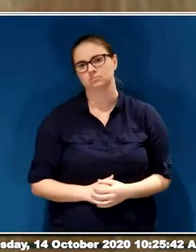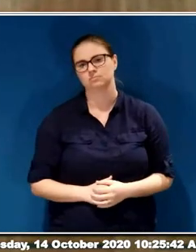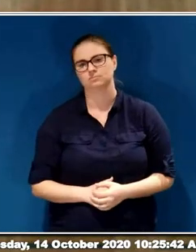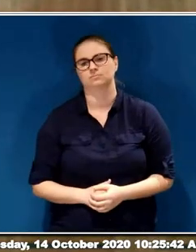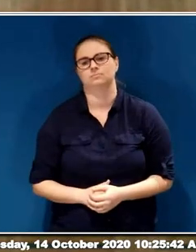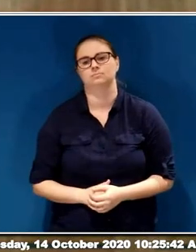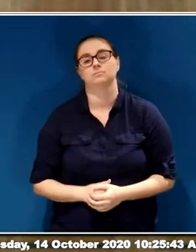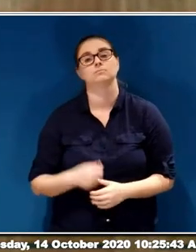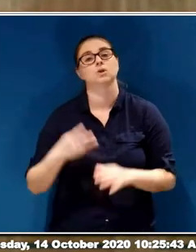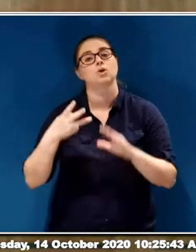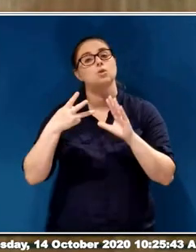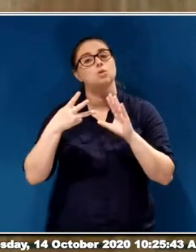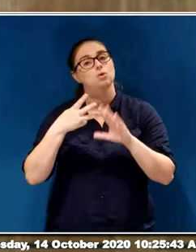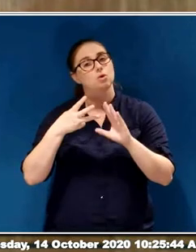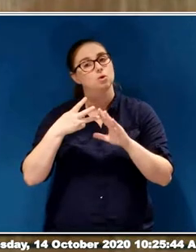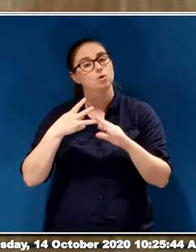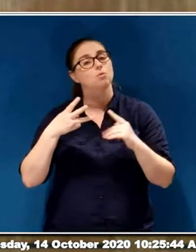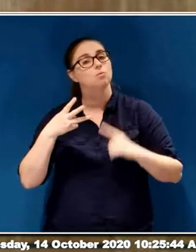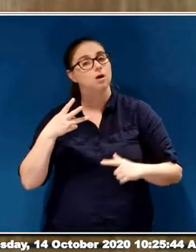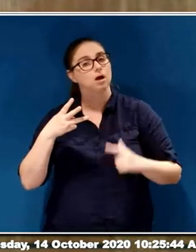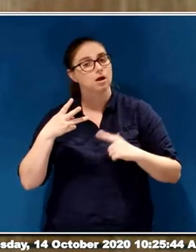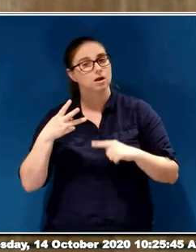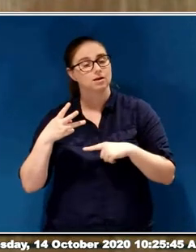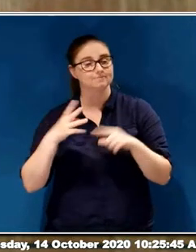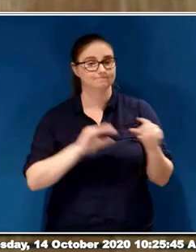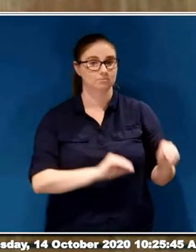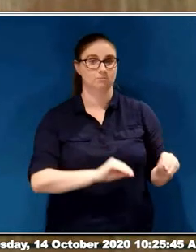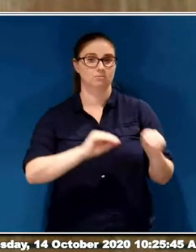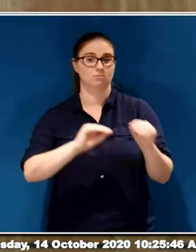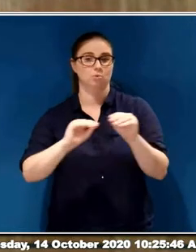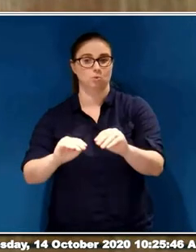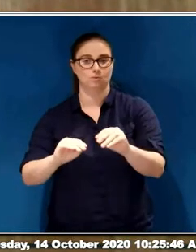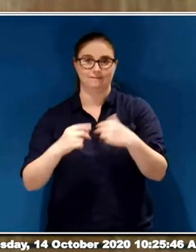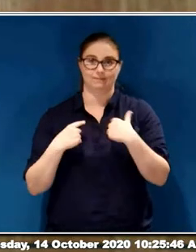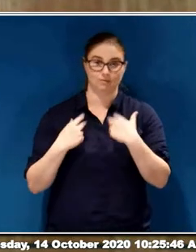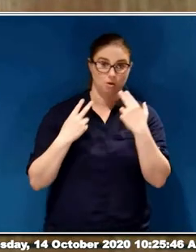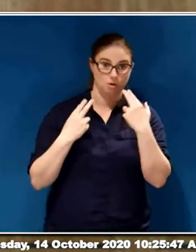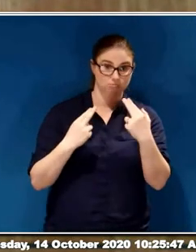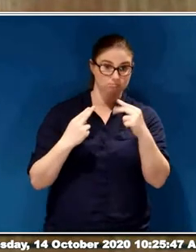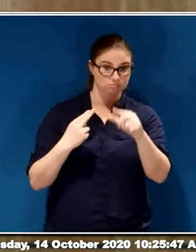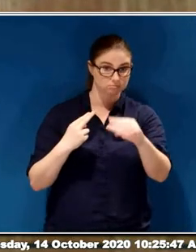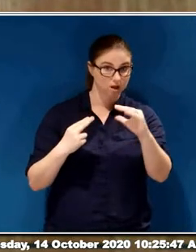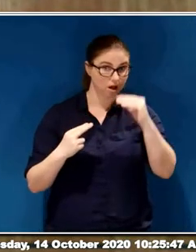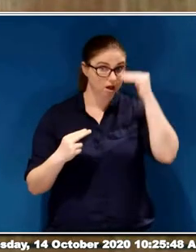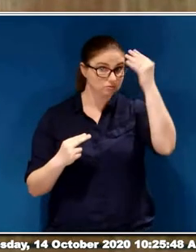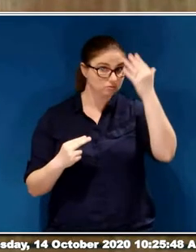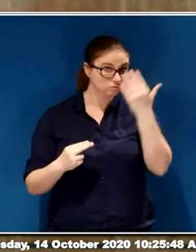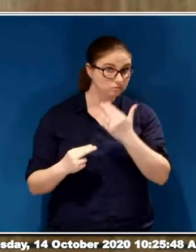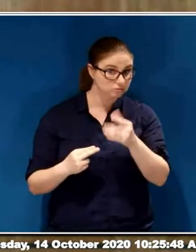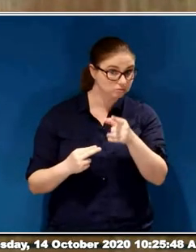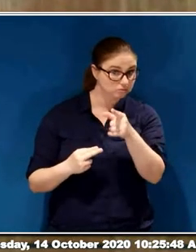senior secondary, obviously employment opportunities within our local community.